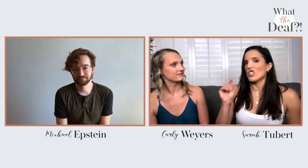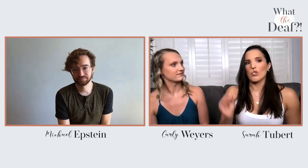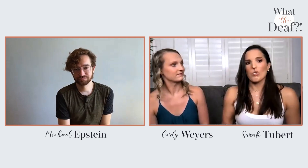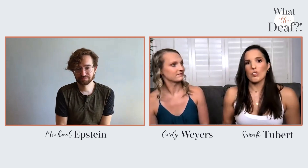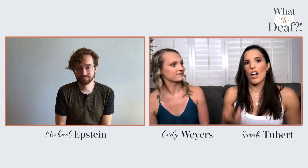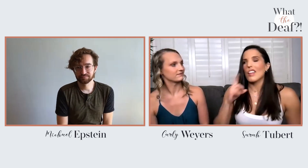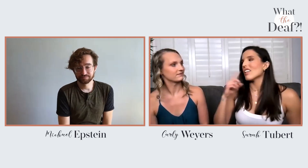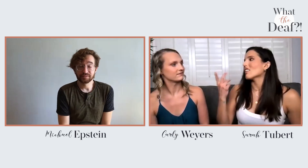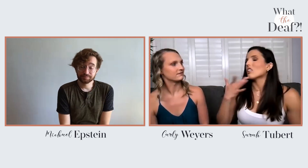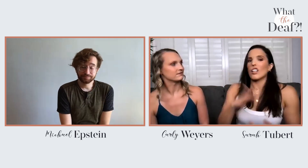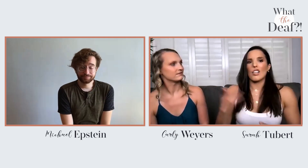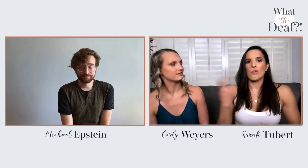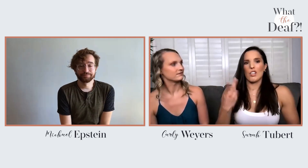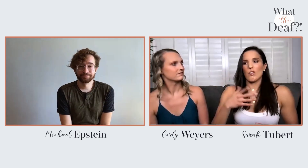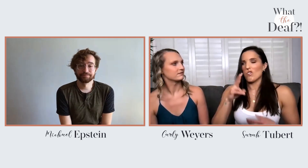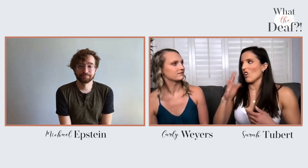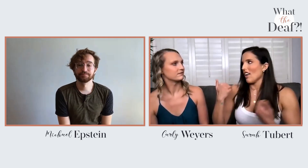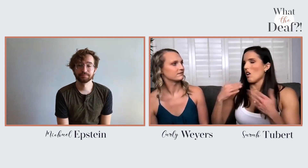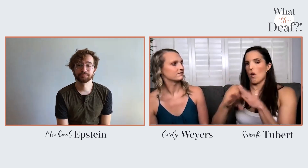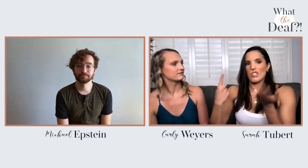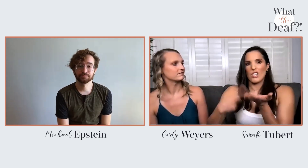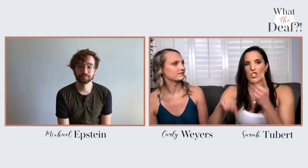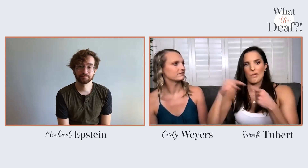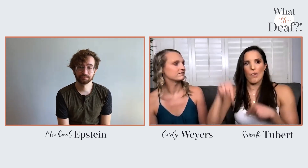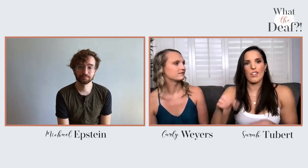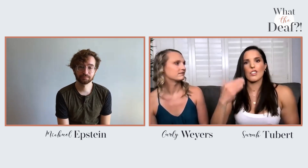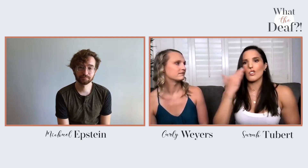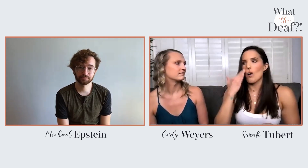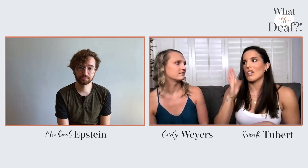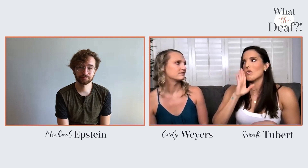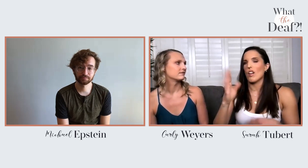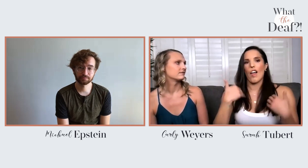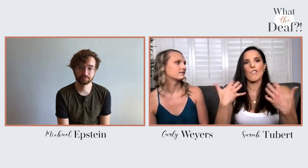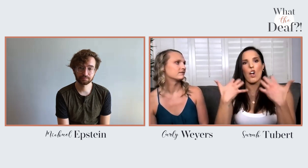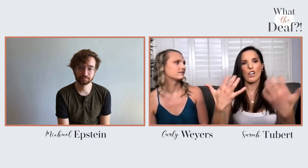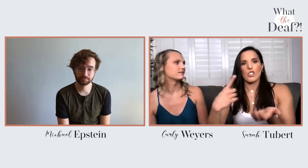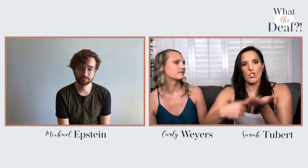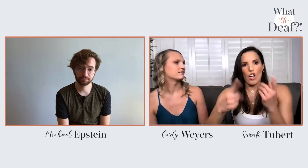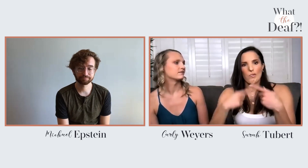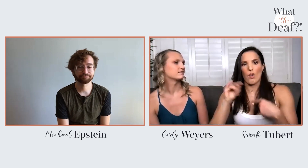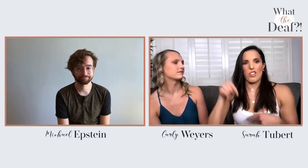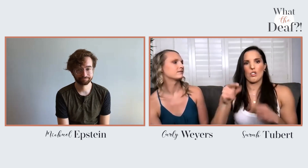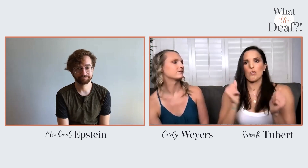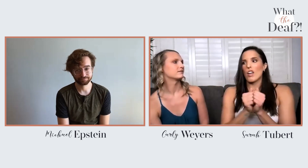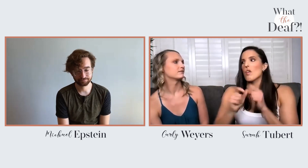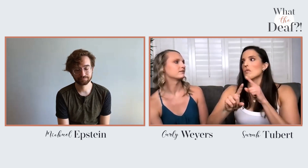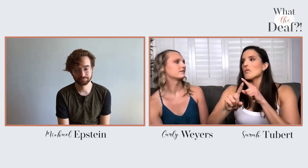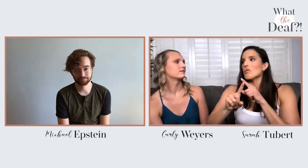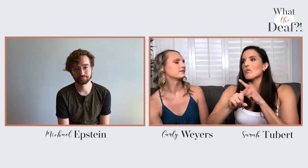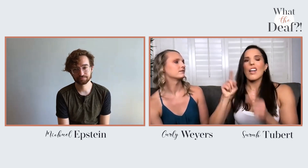Luckily, Carly and I are able to have these kinds of open discussions, knowing that we're going to have an audience to discuss it with,